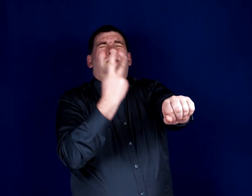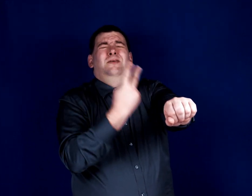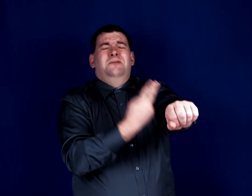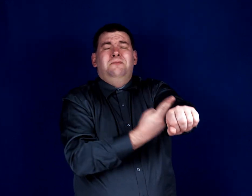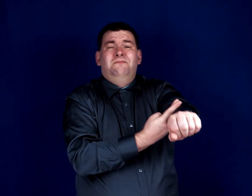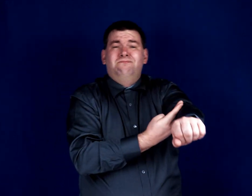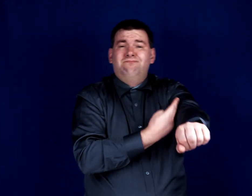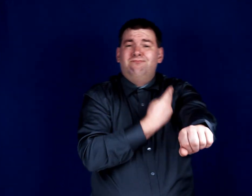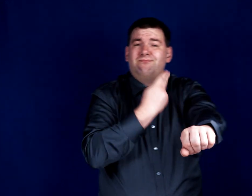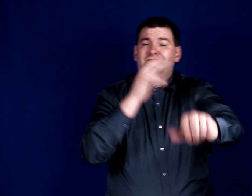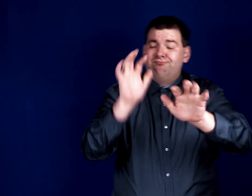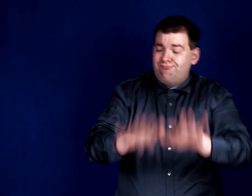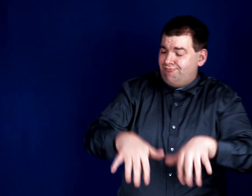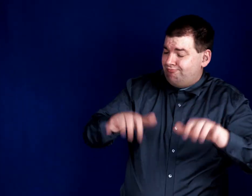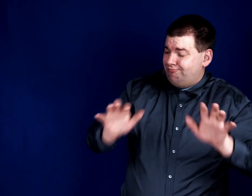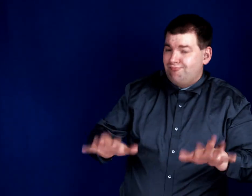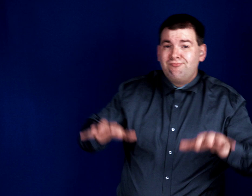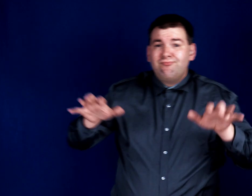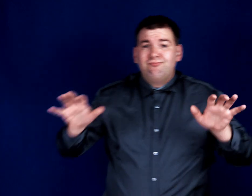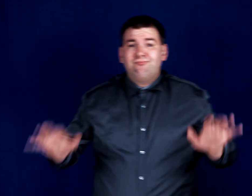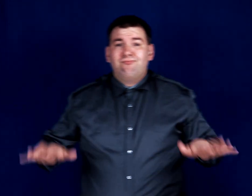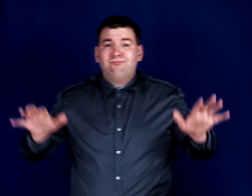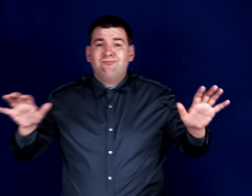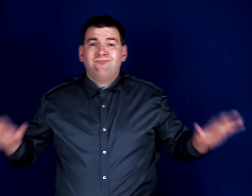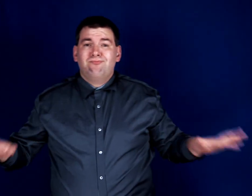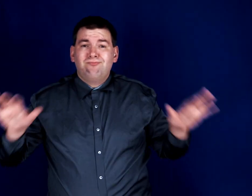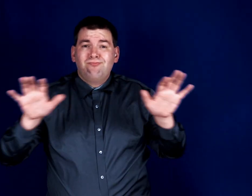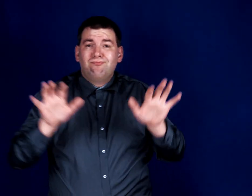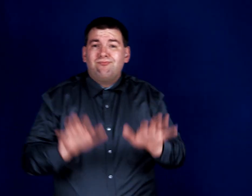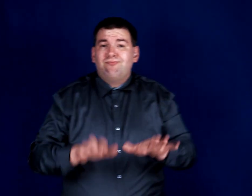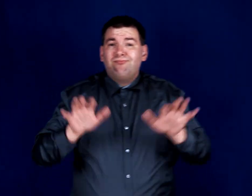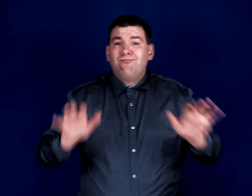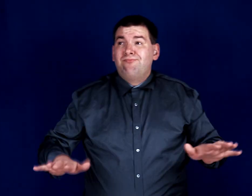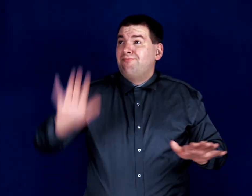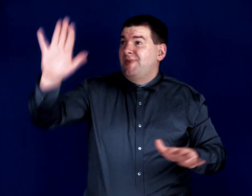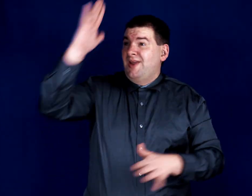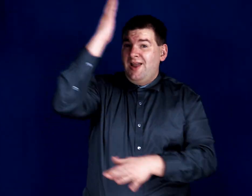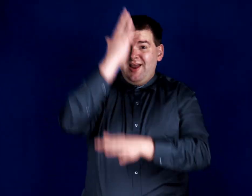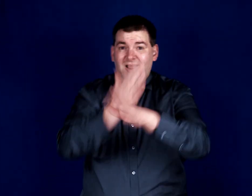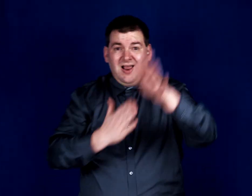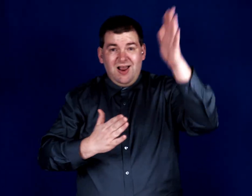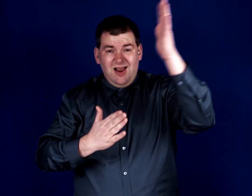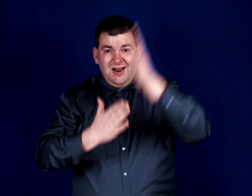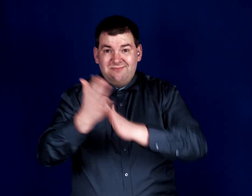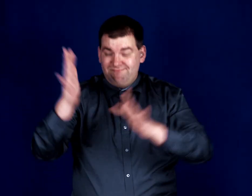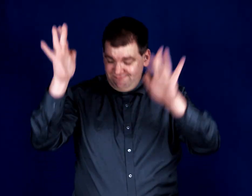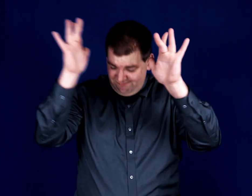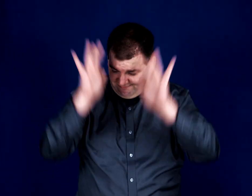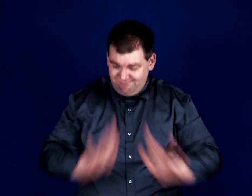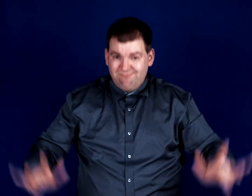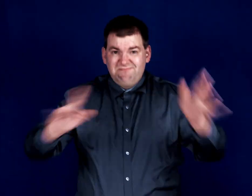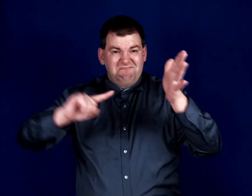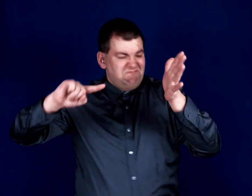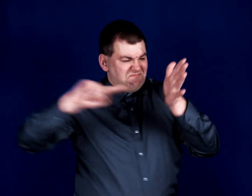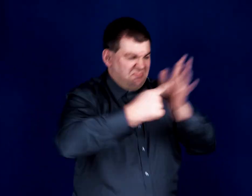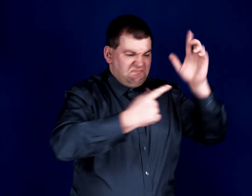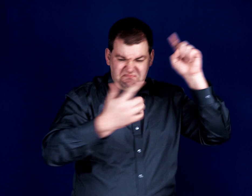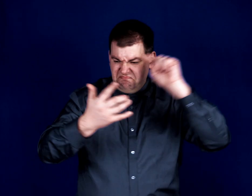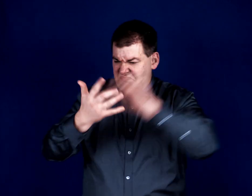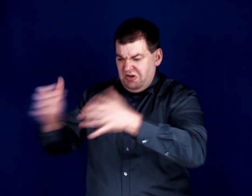* Piano Playing * His hands of mercy bore the